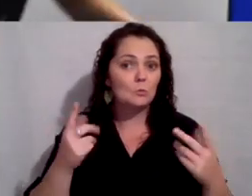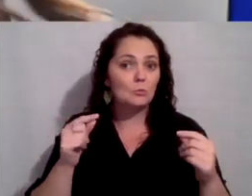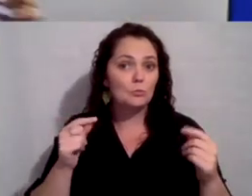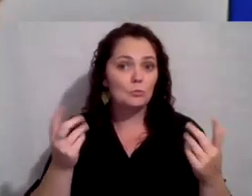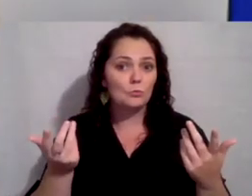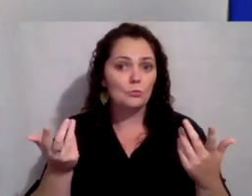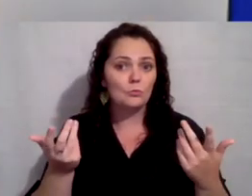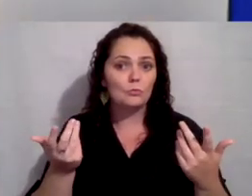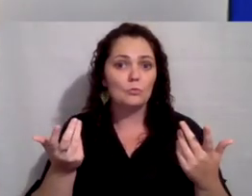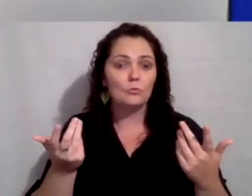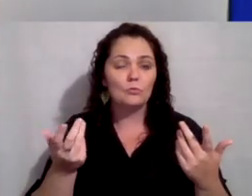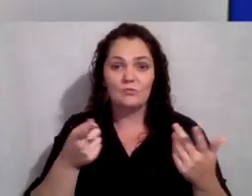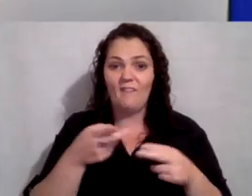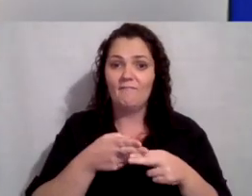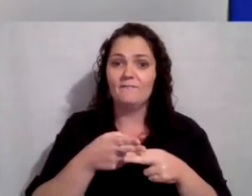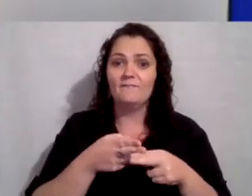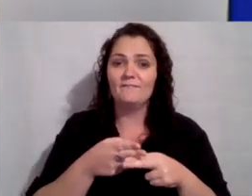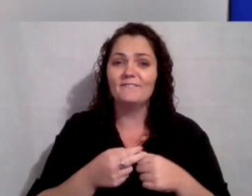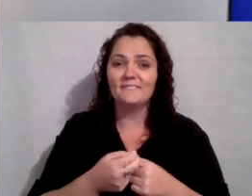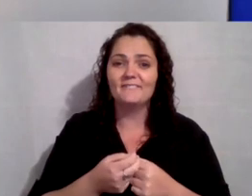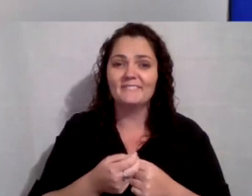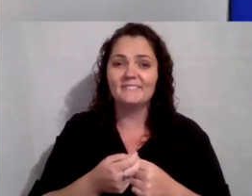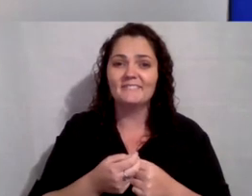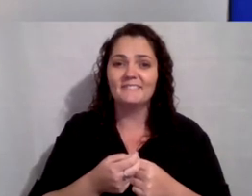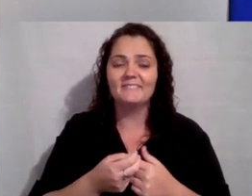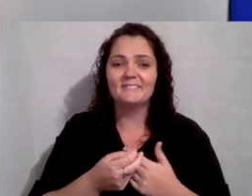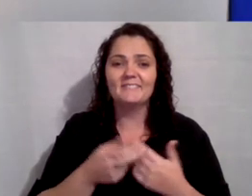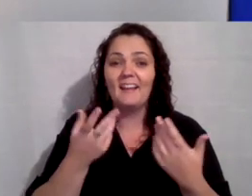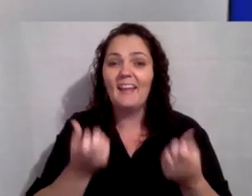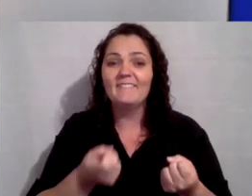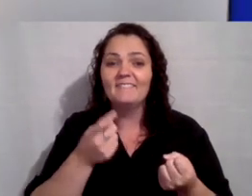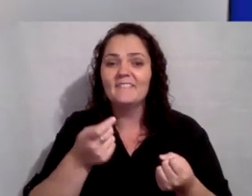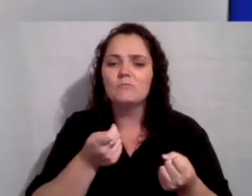go at it with your knife. So if you've got a craft knife, a stanley knife